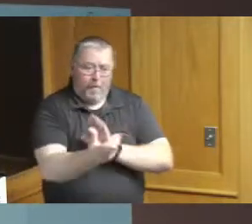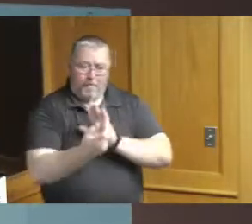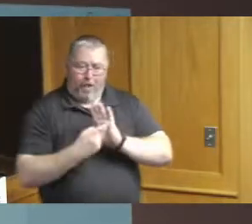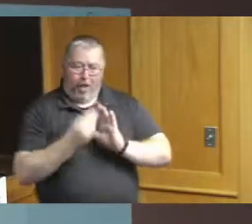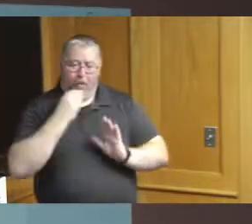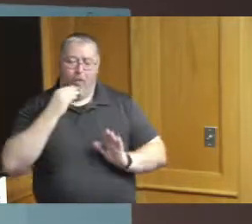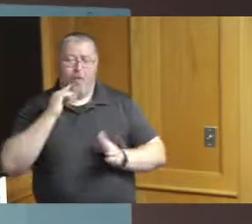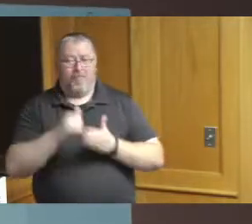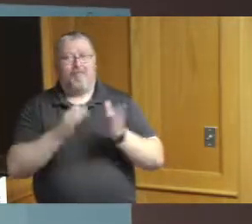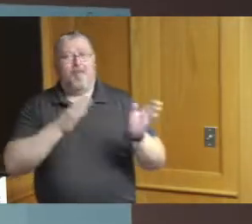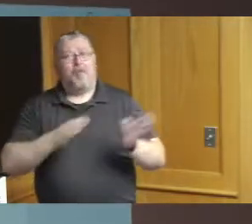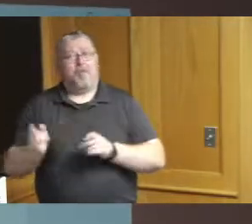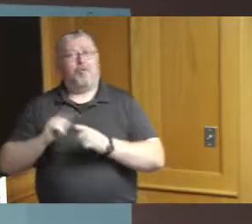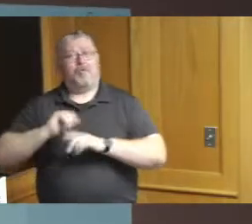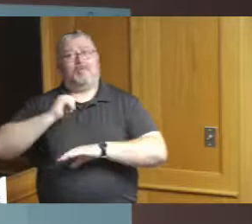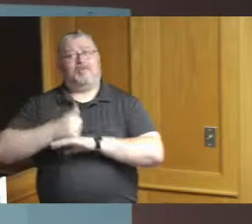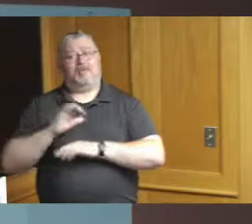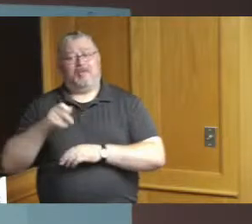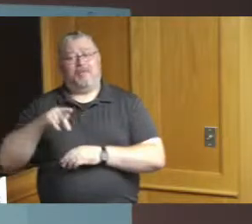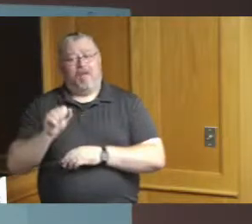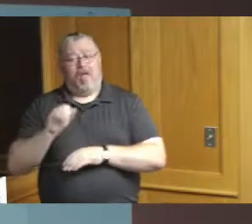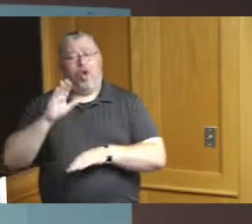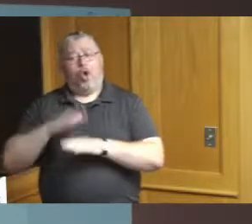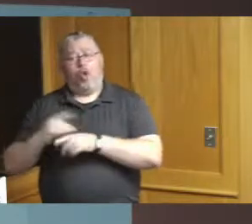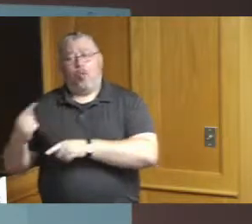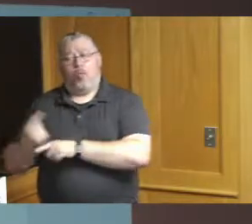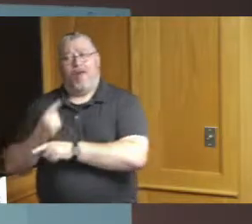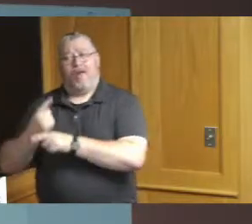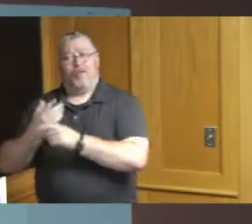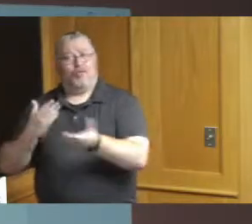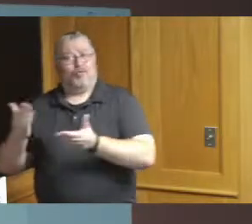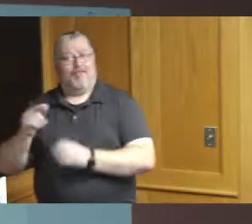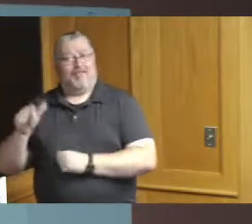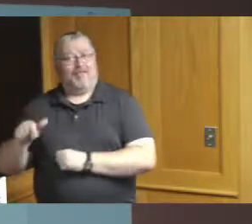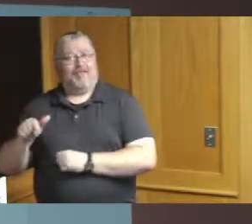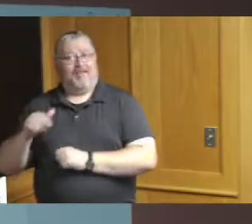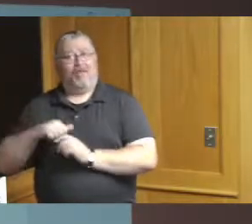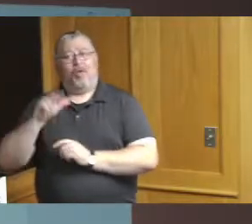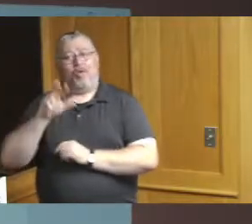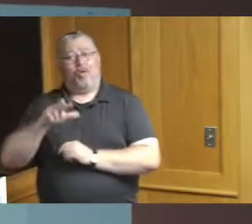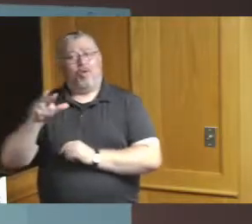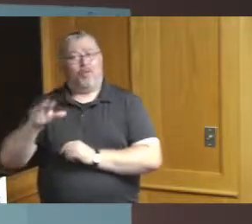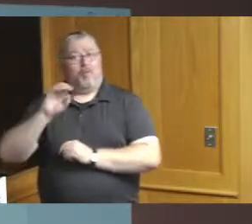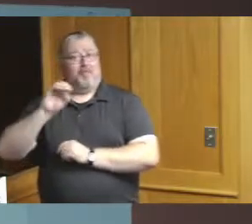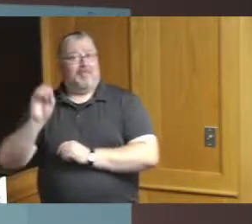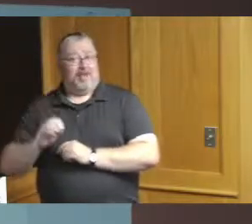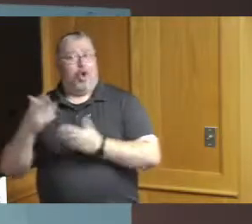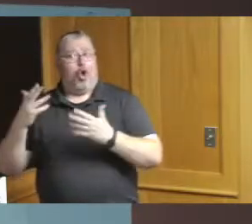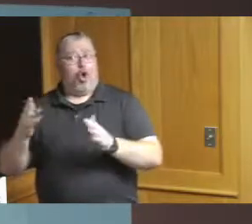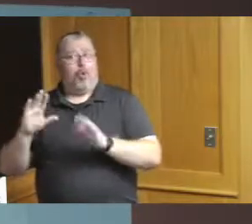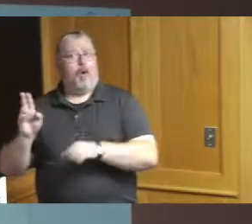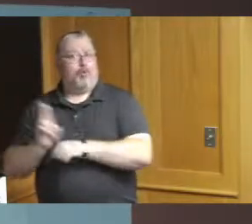putting the cps students on our regular service which 33 percent of them already ride our regular